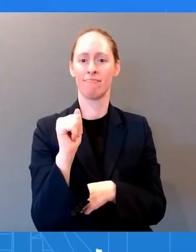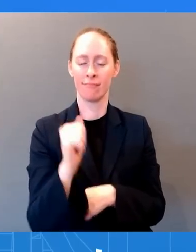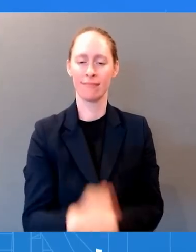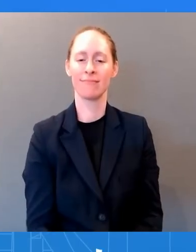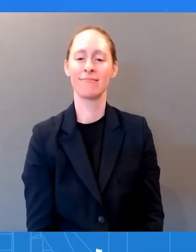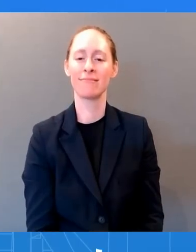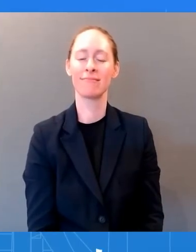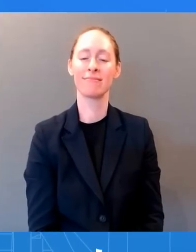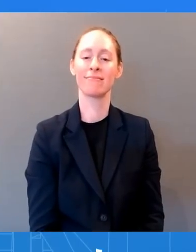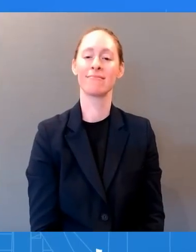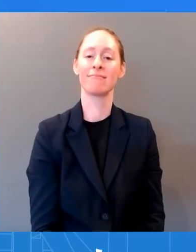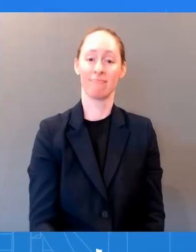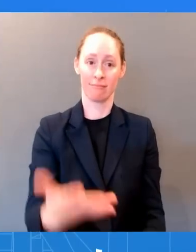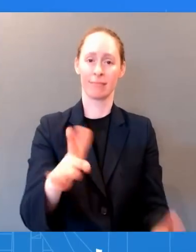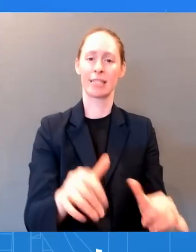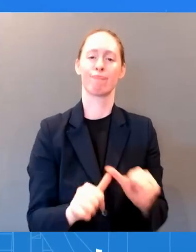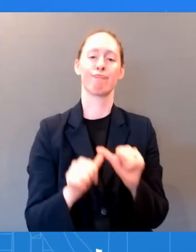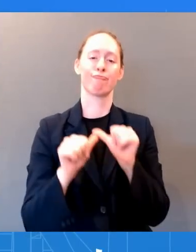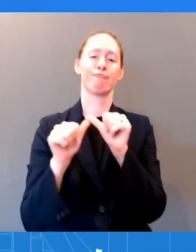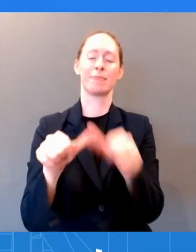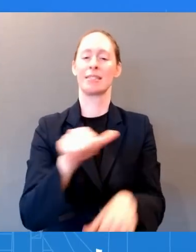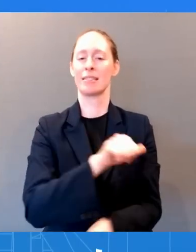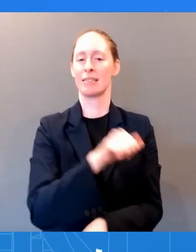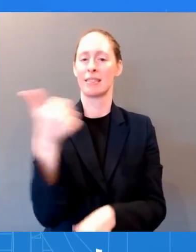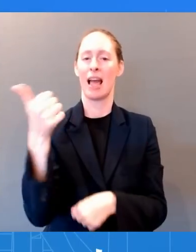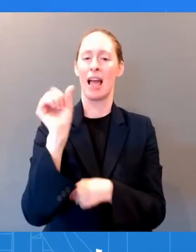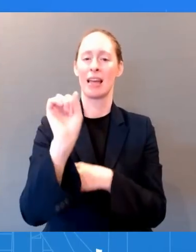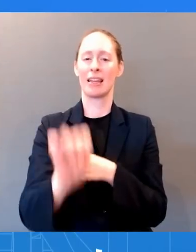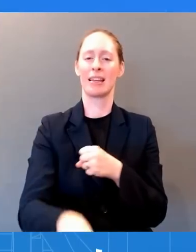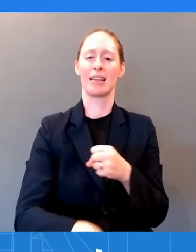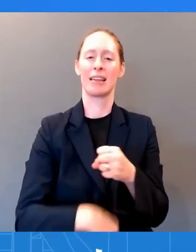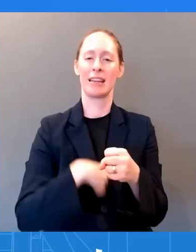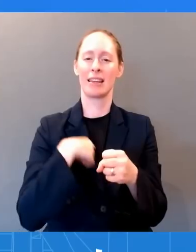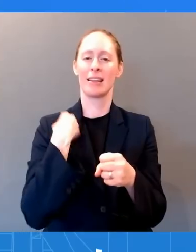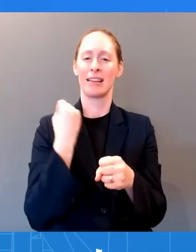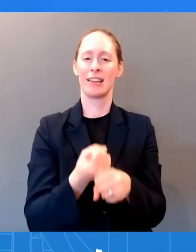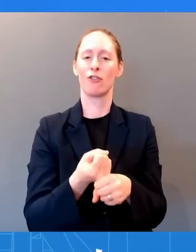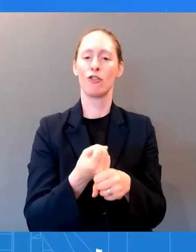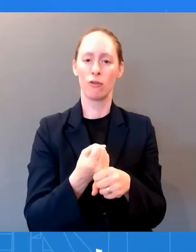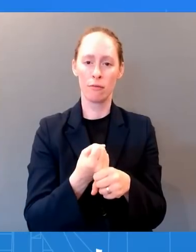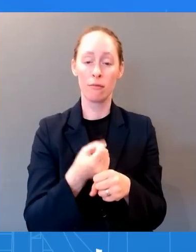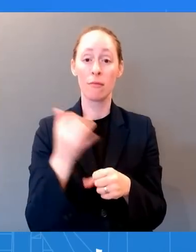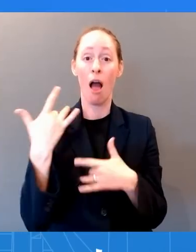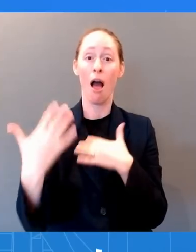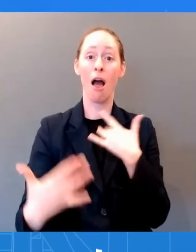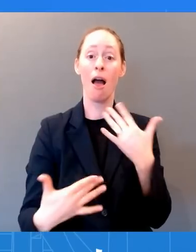a little bit of that breathing room that he talks about -- for middle-class Americans in particular. And it goes after --